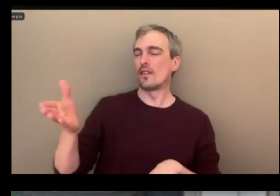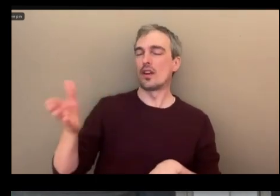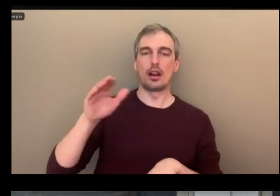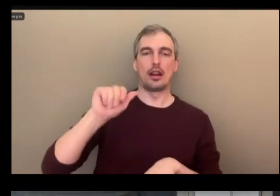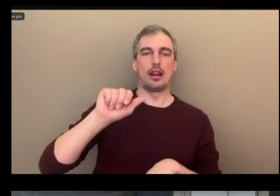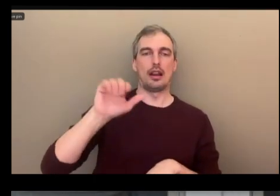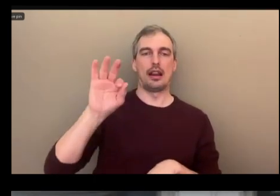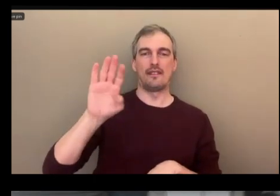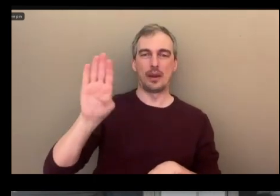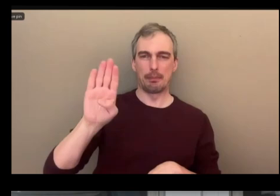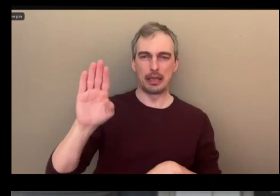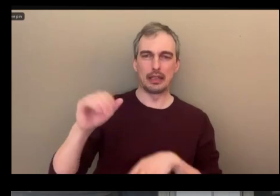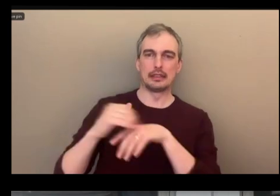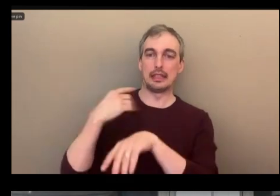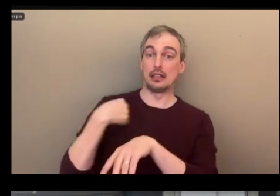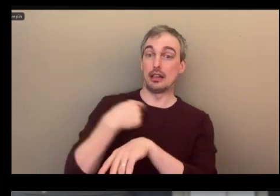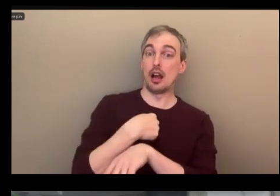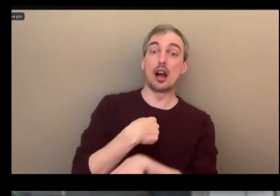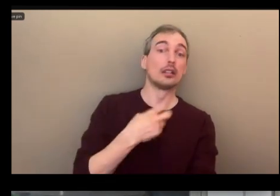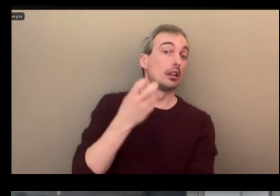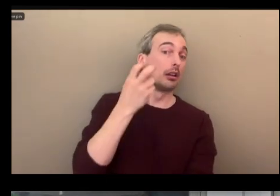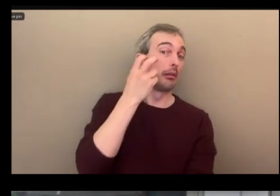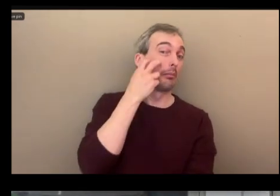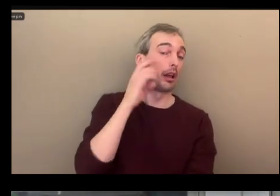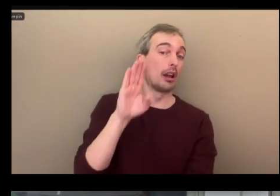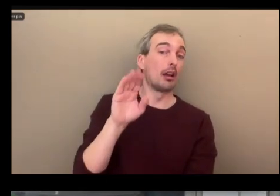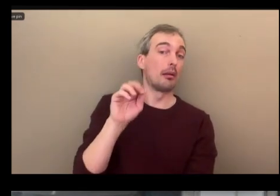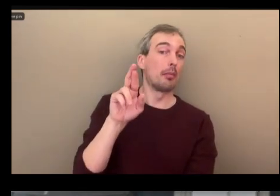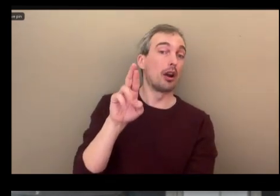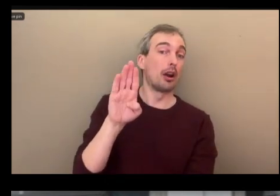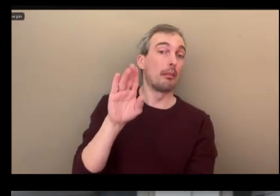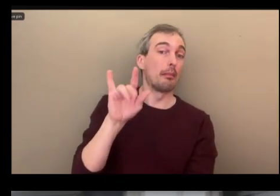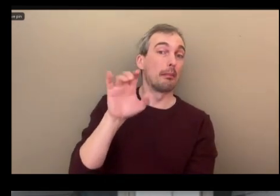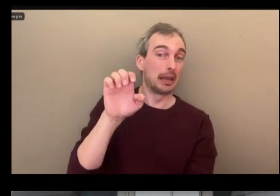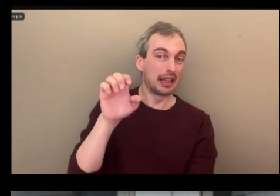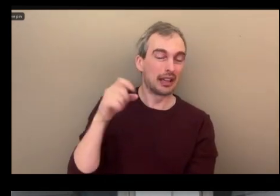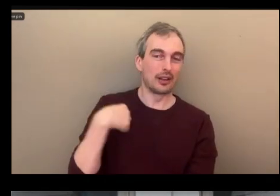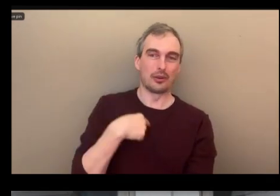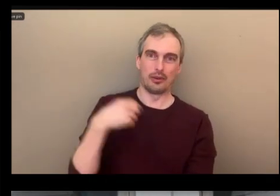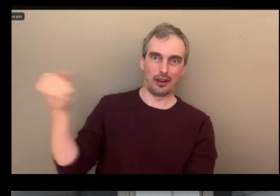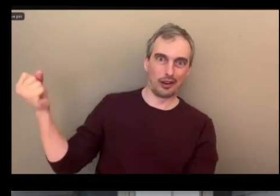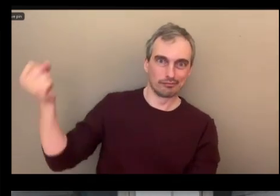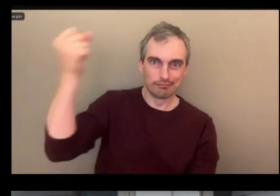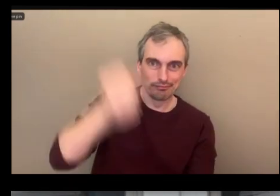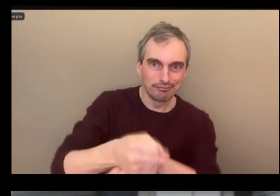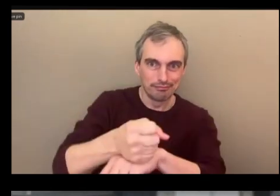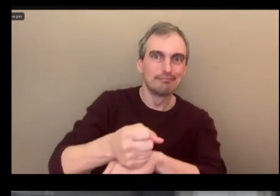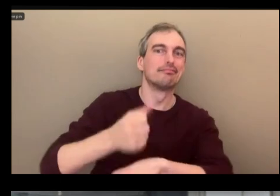love to share with the lab and try to make it a little more personable. Again, make that feel like a safe space.